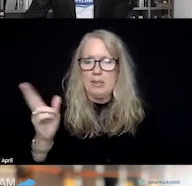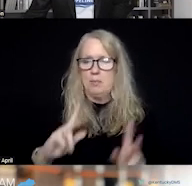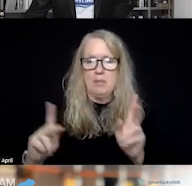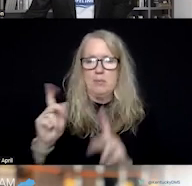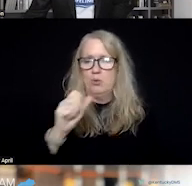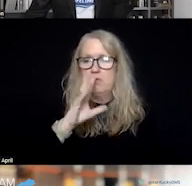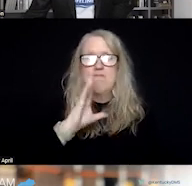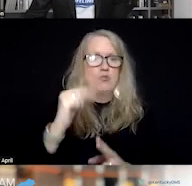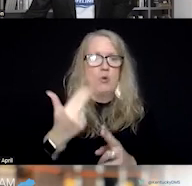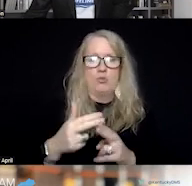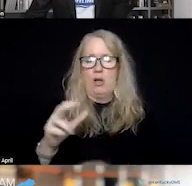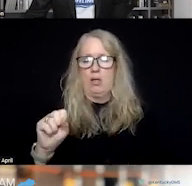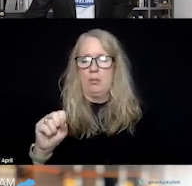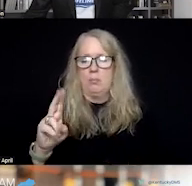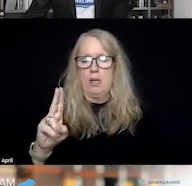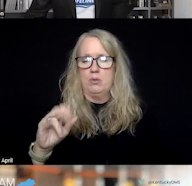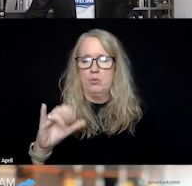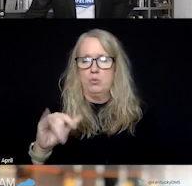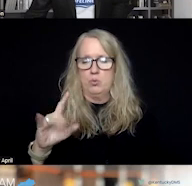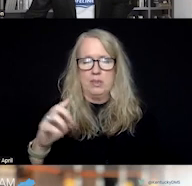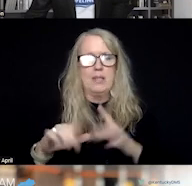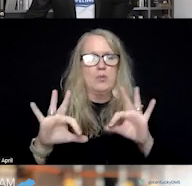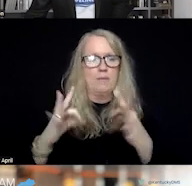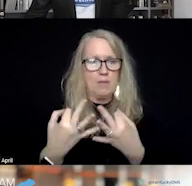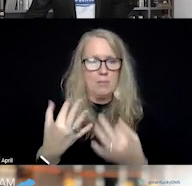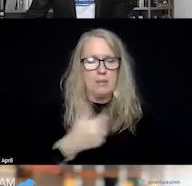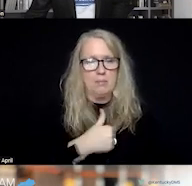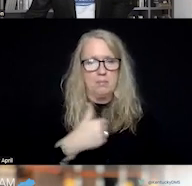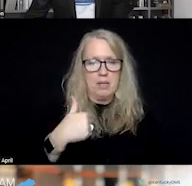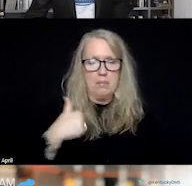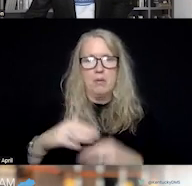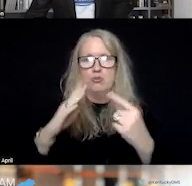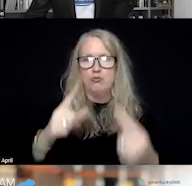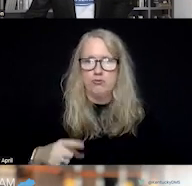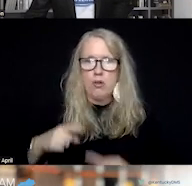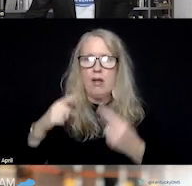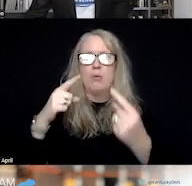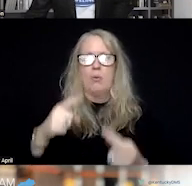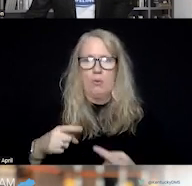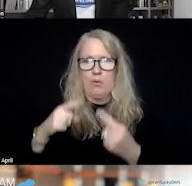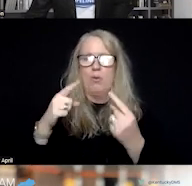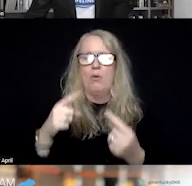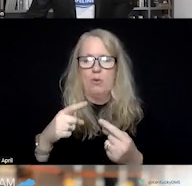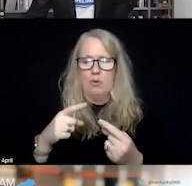SUICIDE. FAMILY MEMBERS OFTEN STRUGGLE WITH THE AFTER